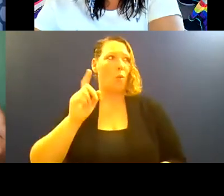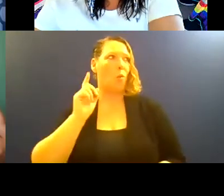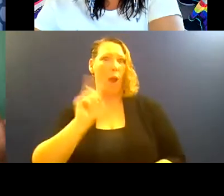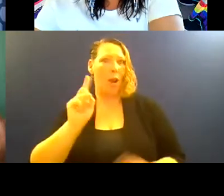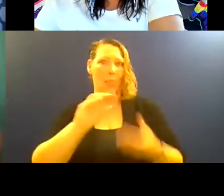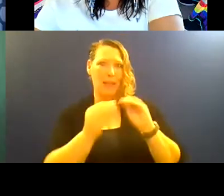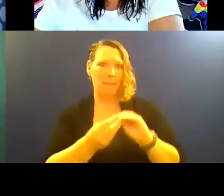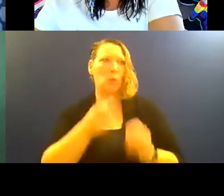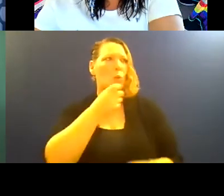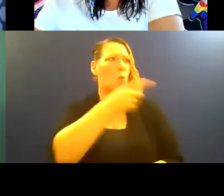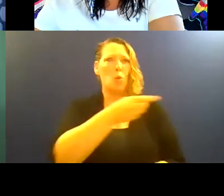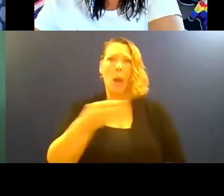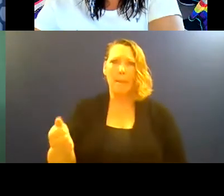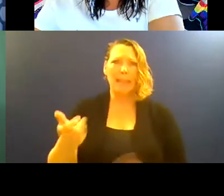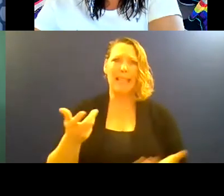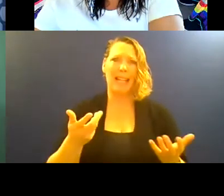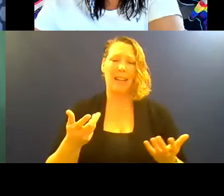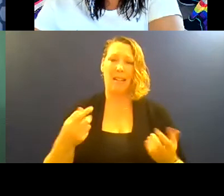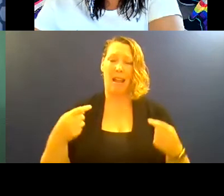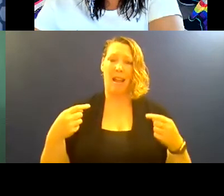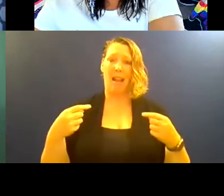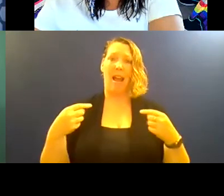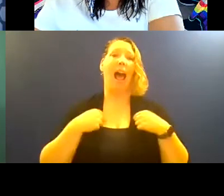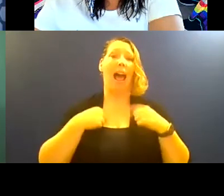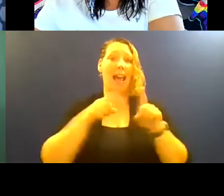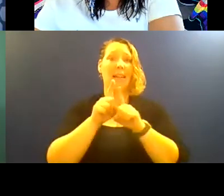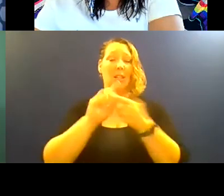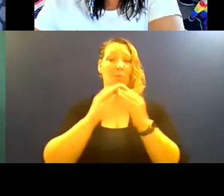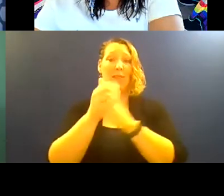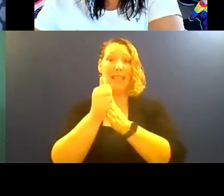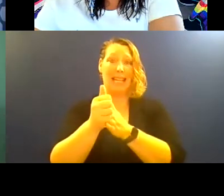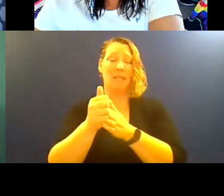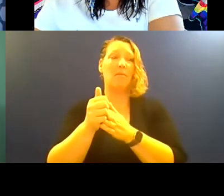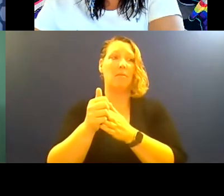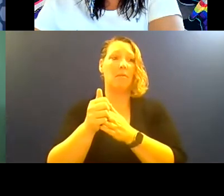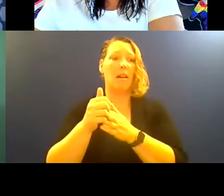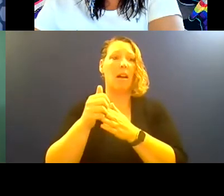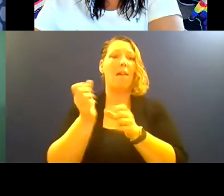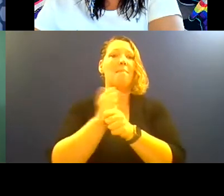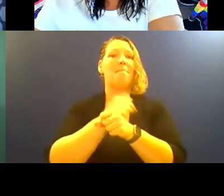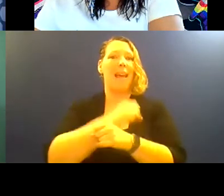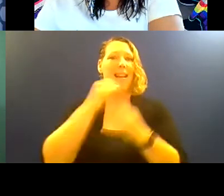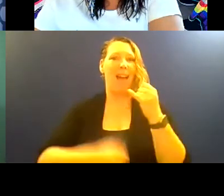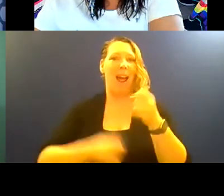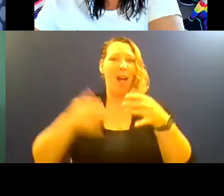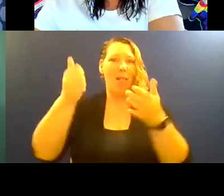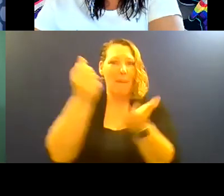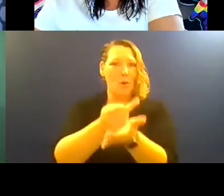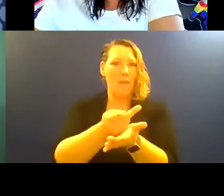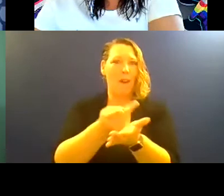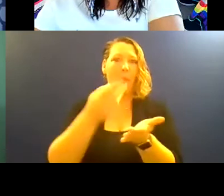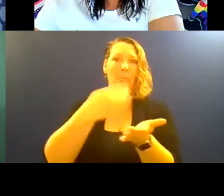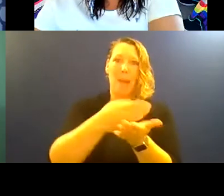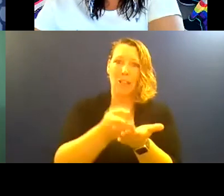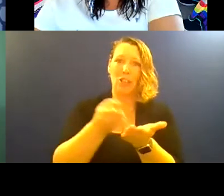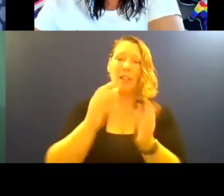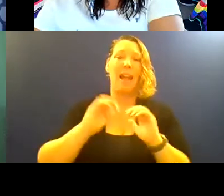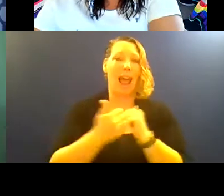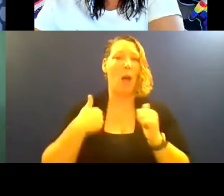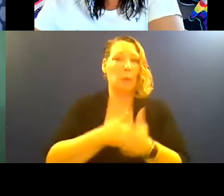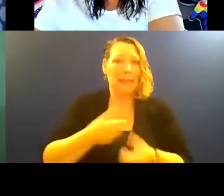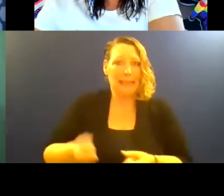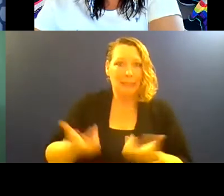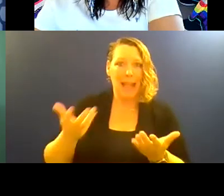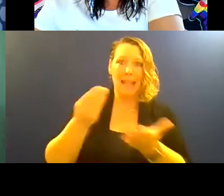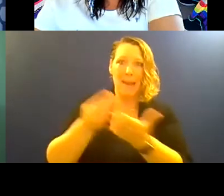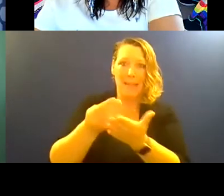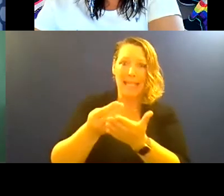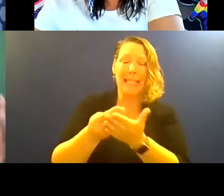the numbers, who are you compensating you know? I as the community lead very much got to make final approvals on the budget and determine how we spent and invested our money, right?